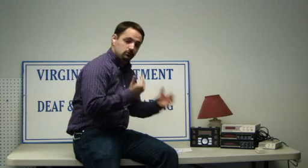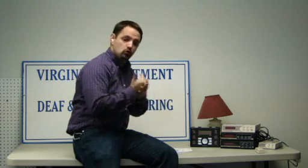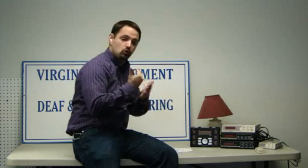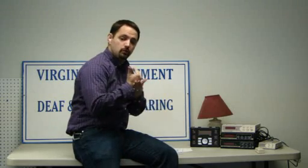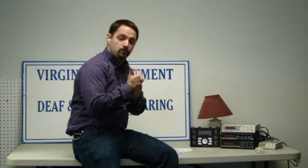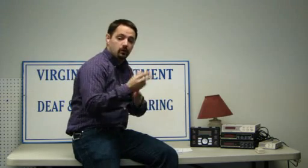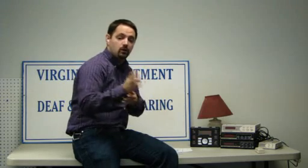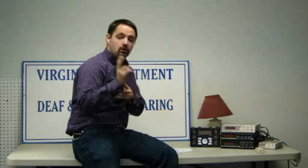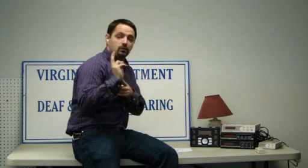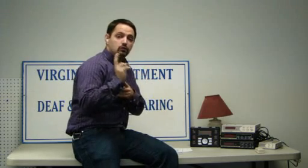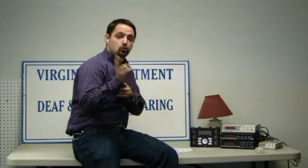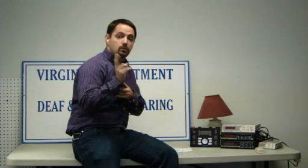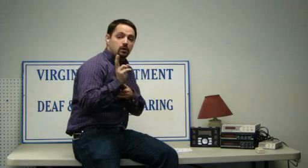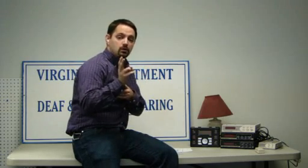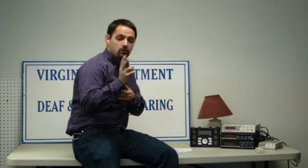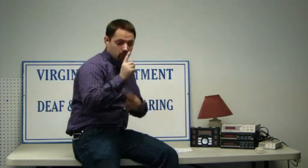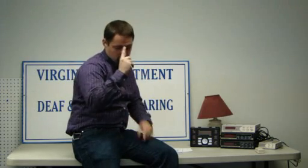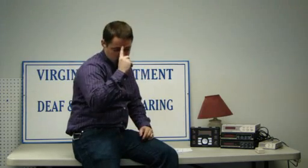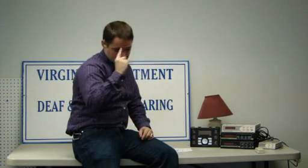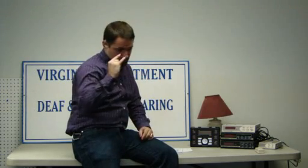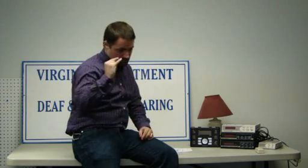The new one (flashes) for 2 minutes. Forever!